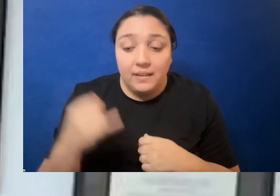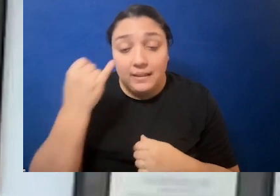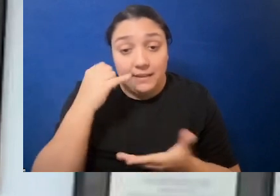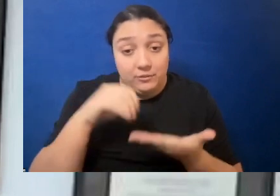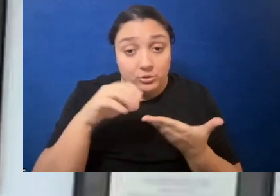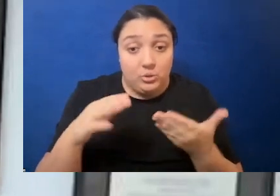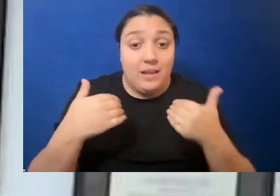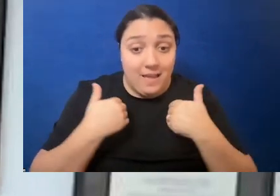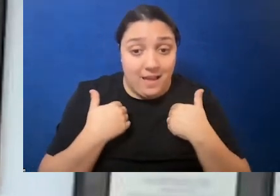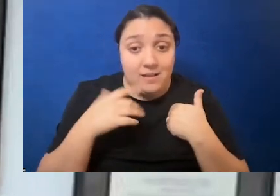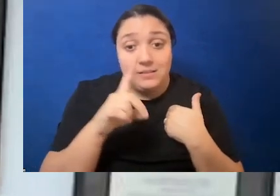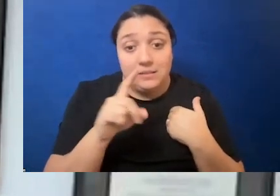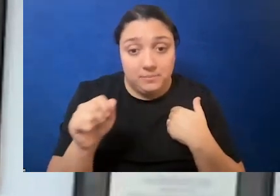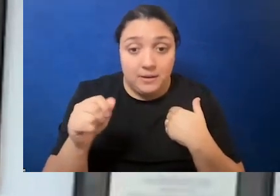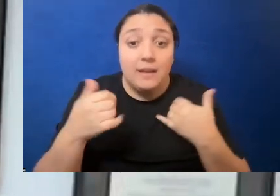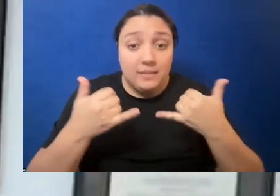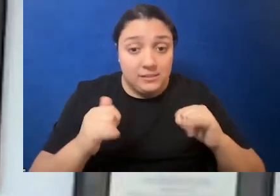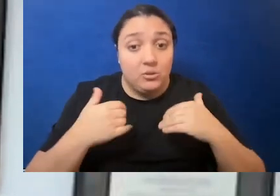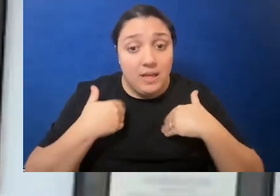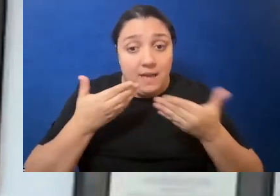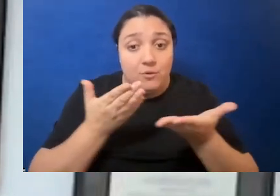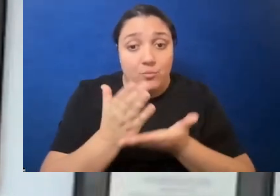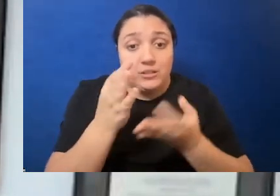THEY STILL HAVE A RIGHT TO FREE APPROPRIATE PUBLIC EDUCATION AND